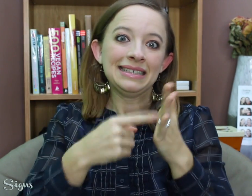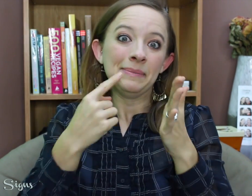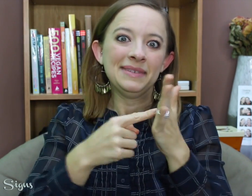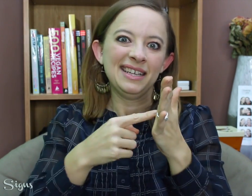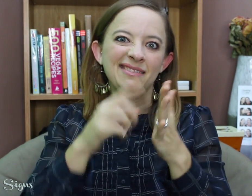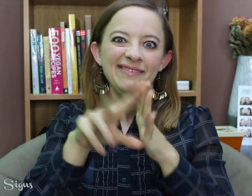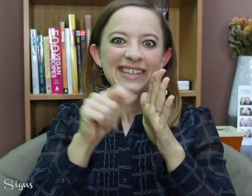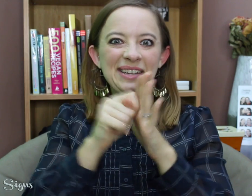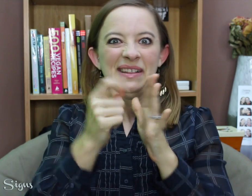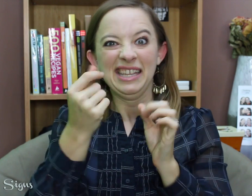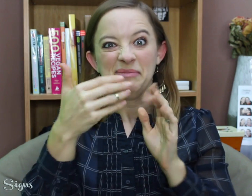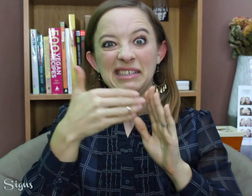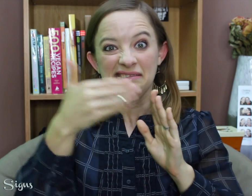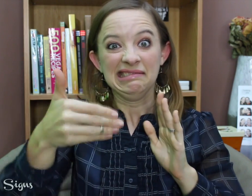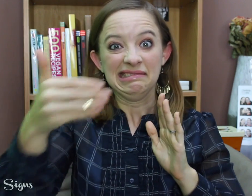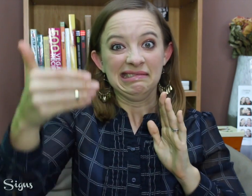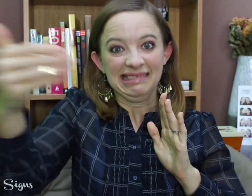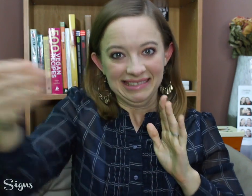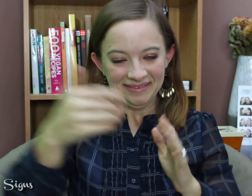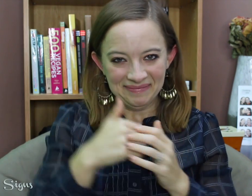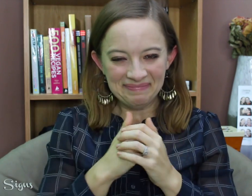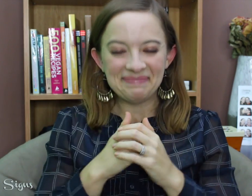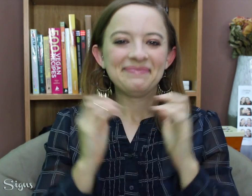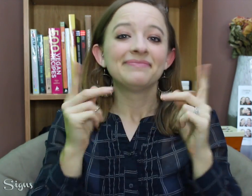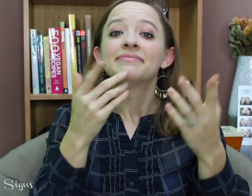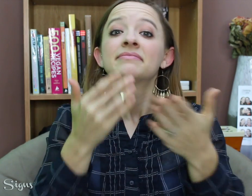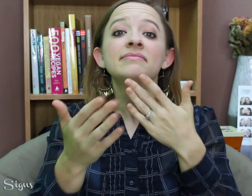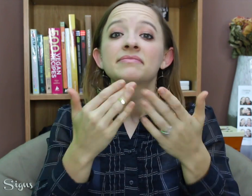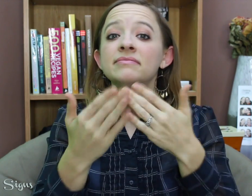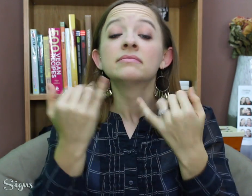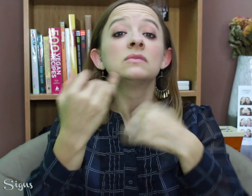So sorry about that if the videos are a little bit spaced out now.